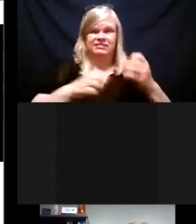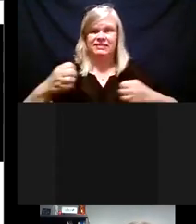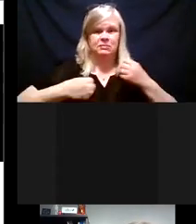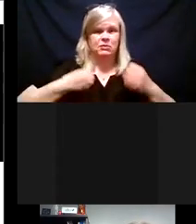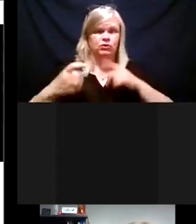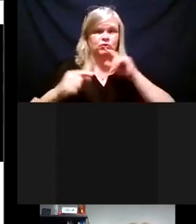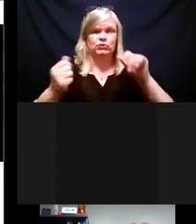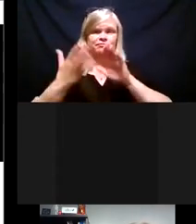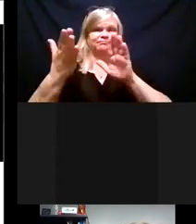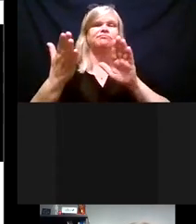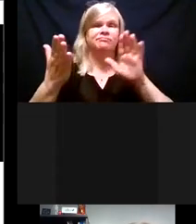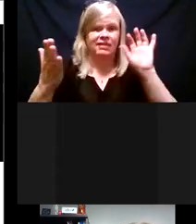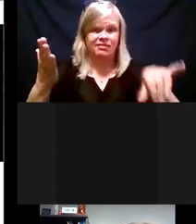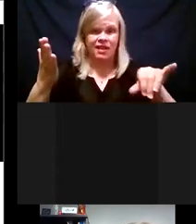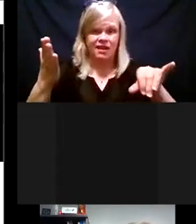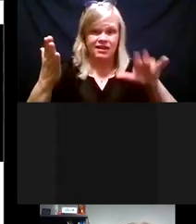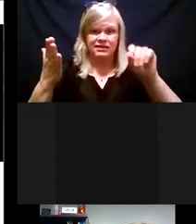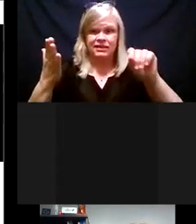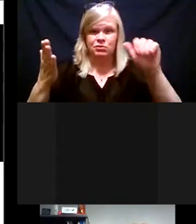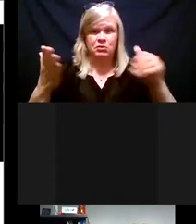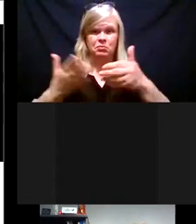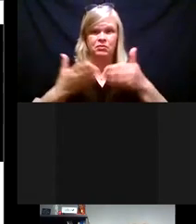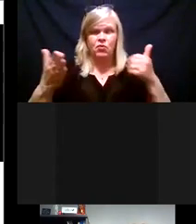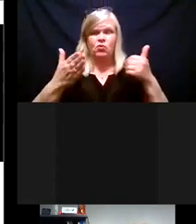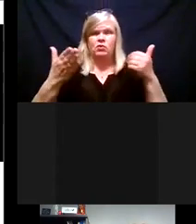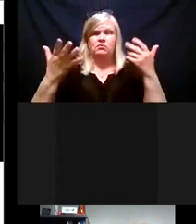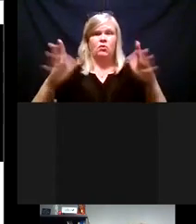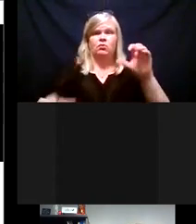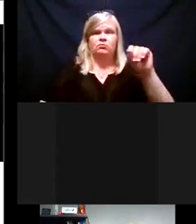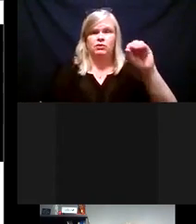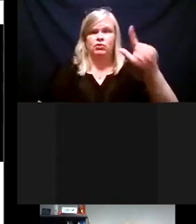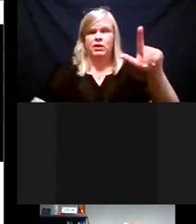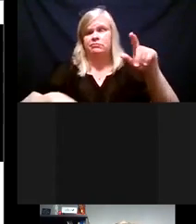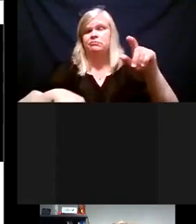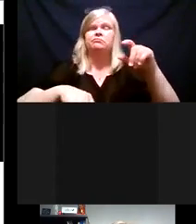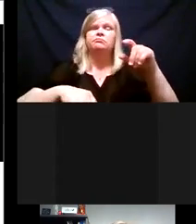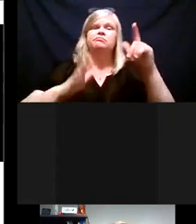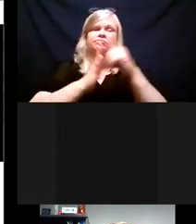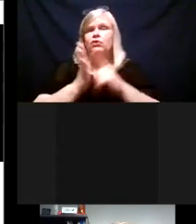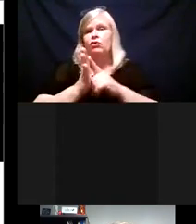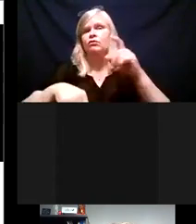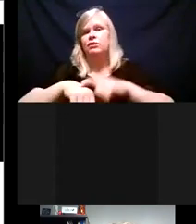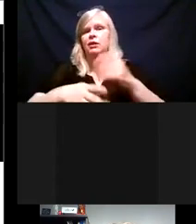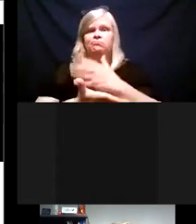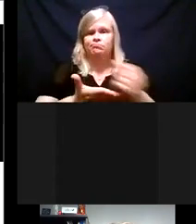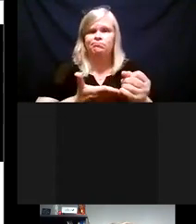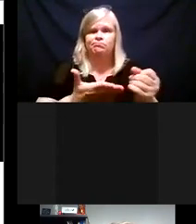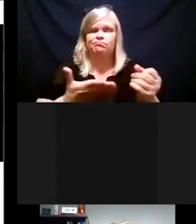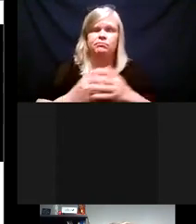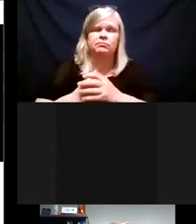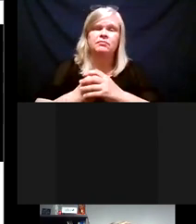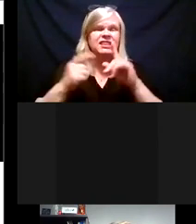BEFORE THE STATUTE HAS ALREADY RUN.